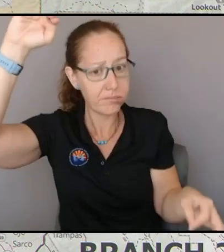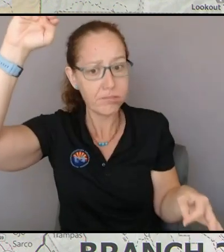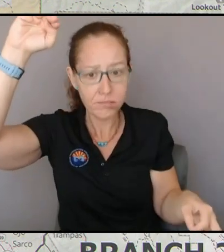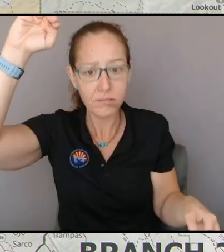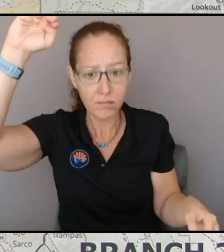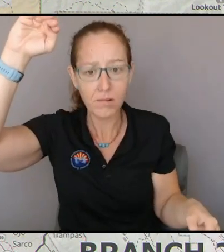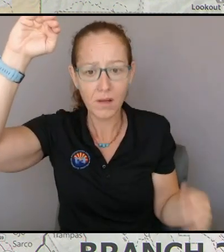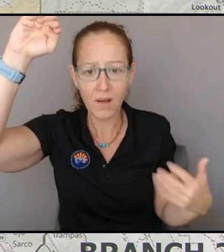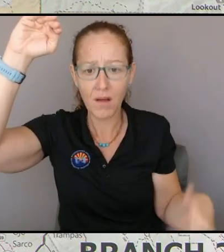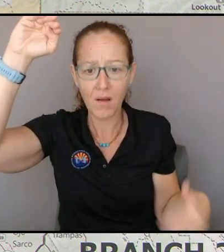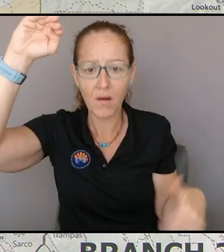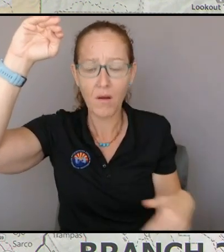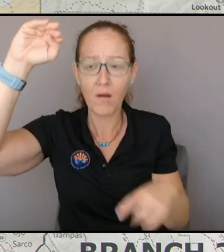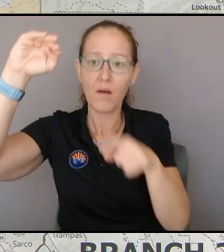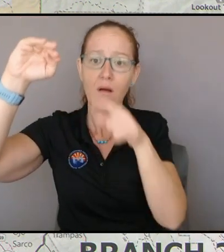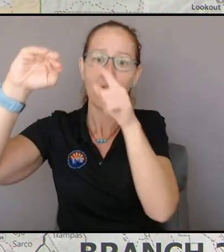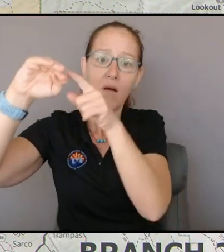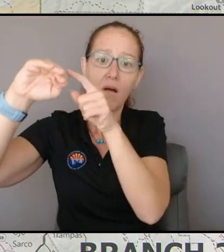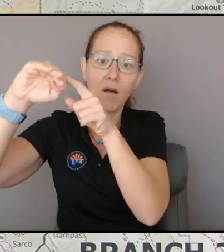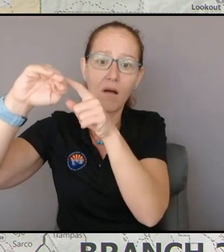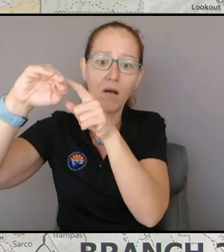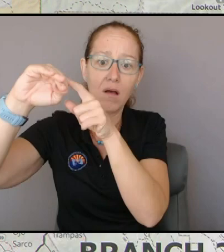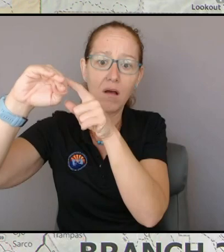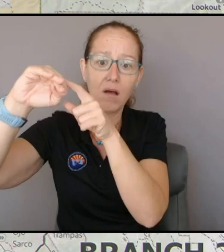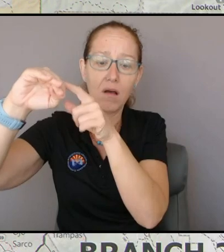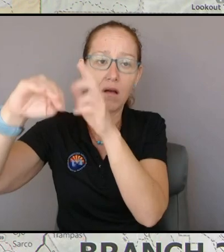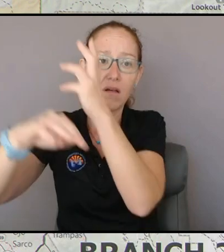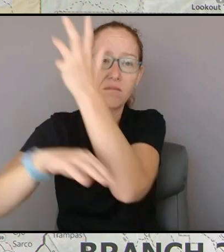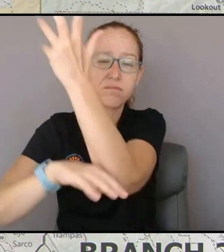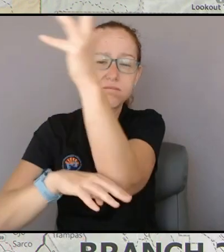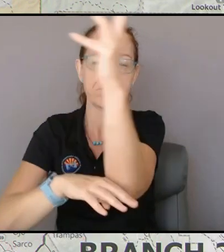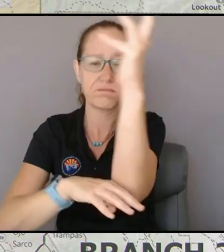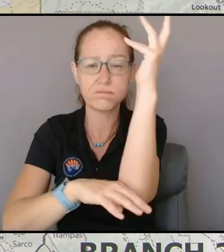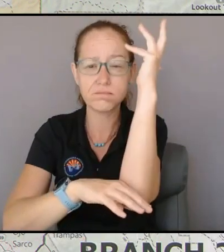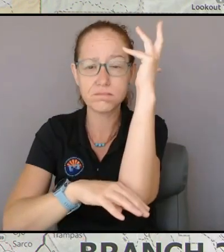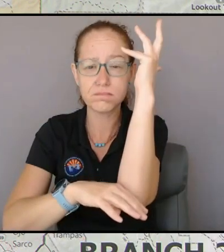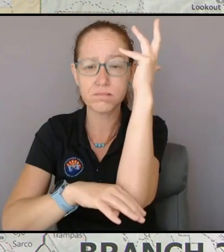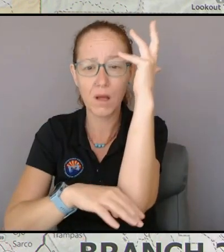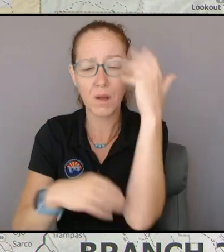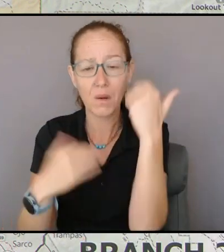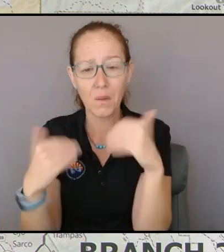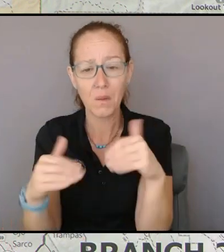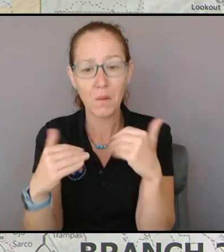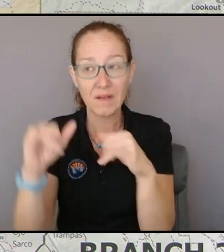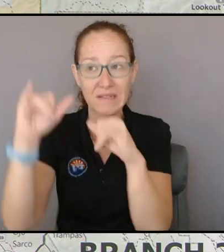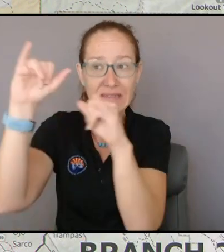there if you're smart. Because if you do, really bad things can happen. So you have to pull out, and then you have